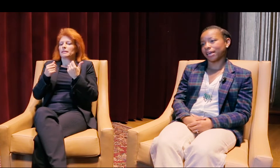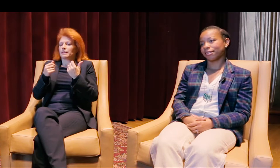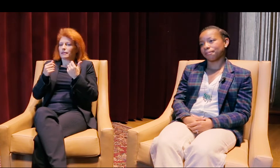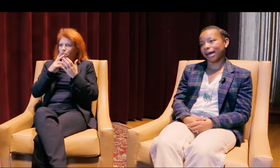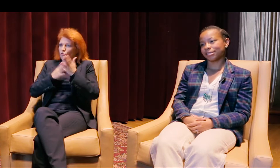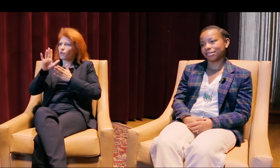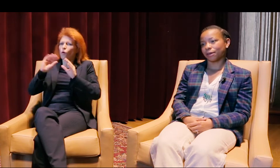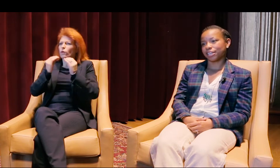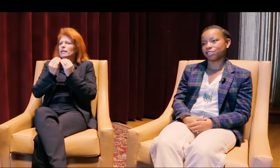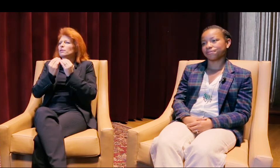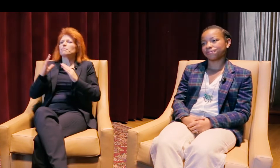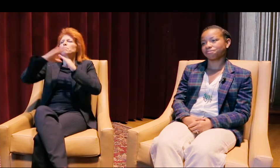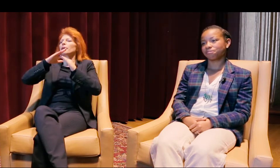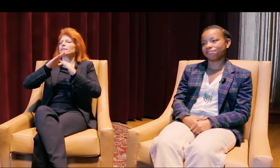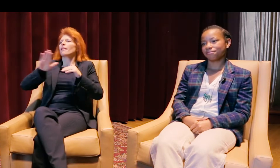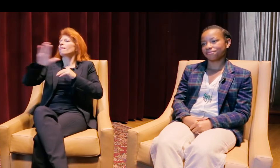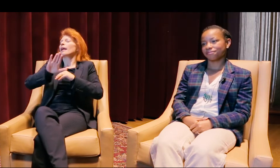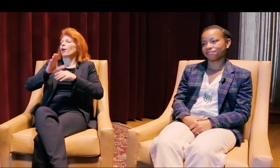are being their best at what they do.